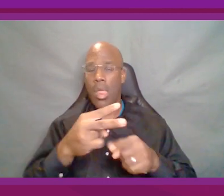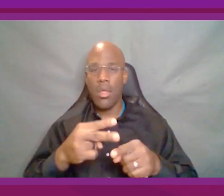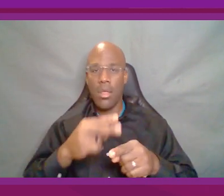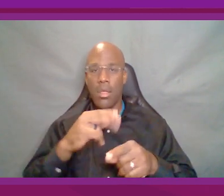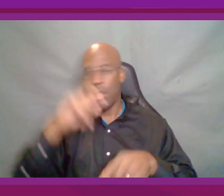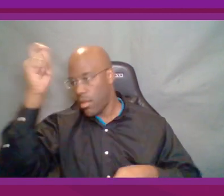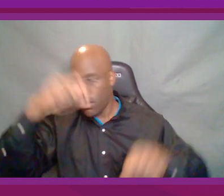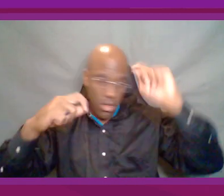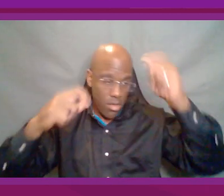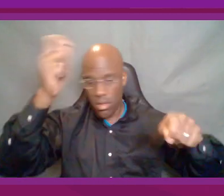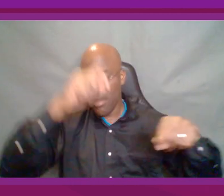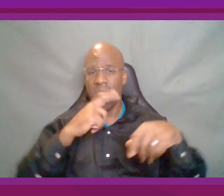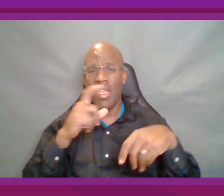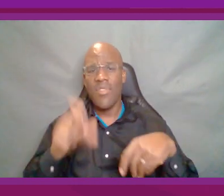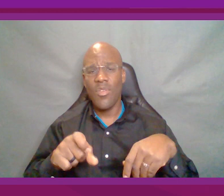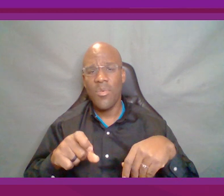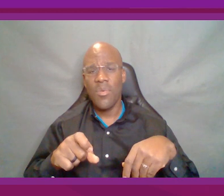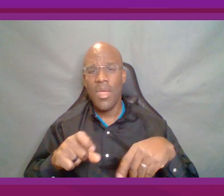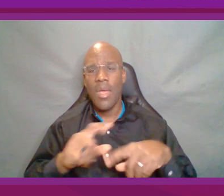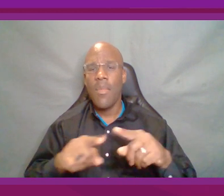end jobs, with the awareness that Sevana was talking about